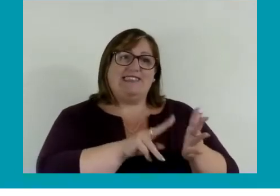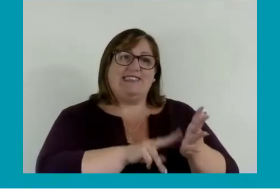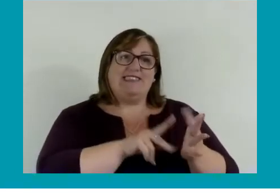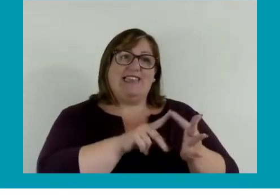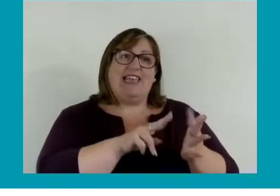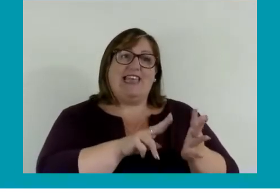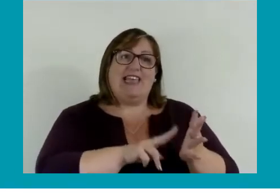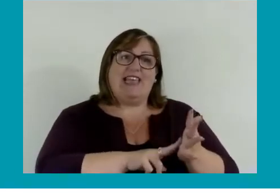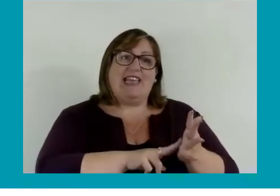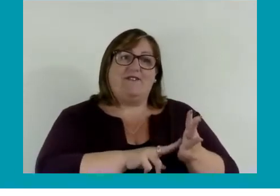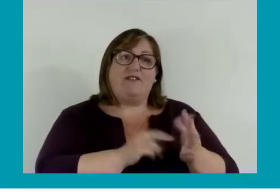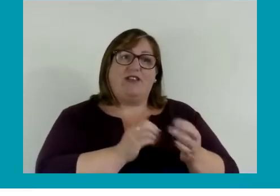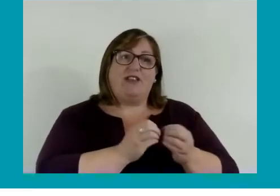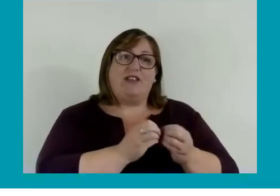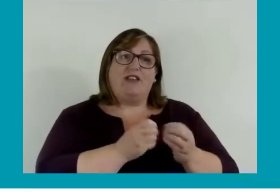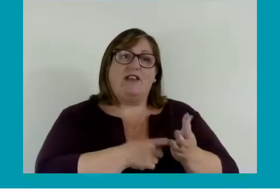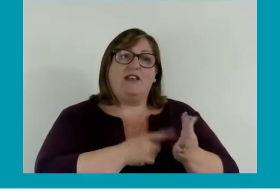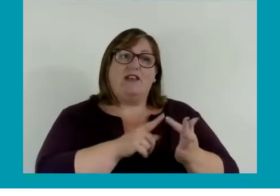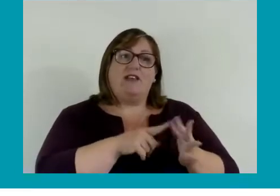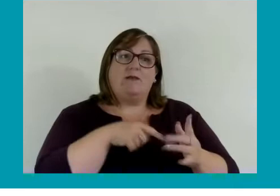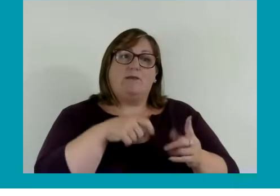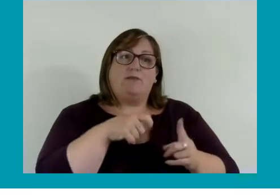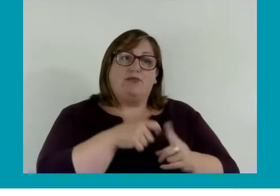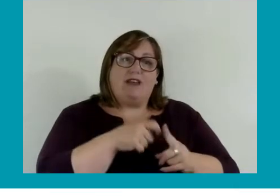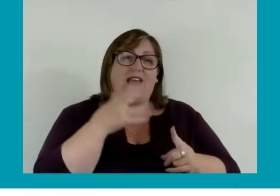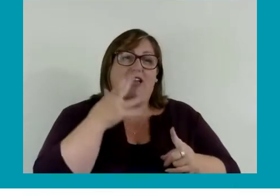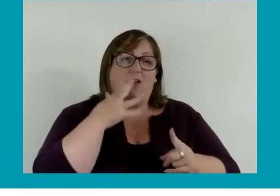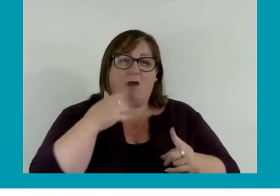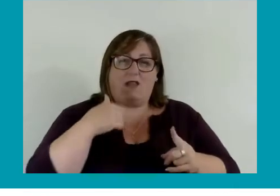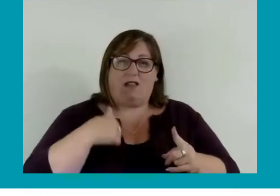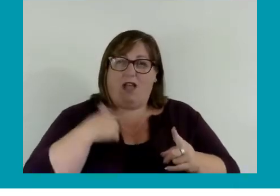and far too many employers were making me jump through too many hoops making me